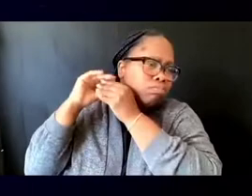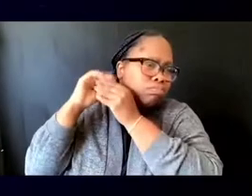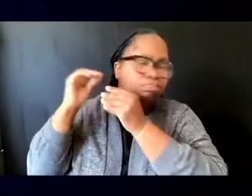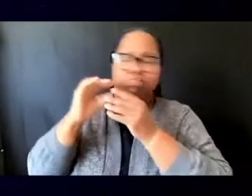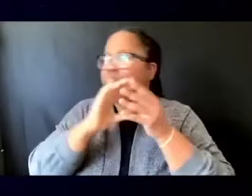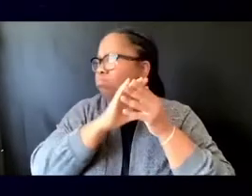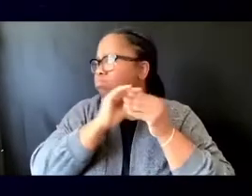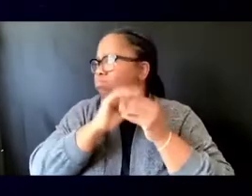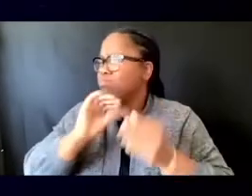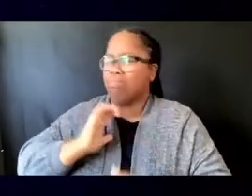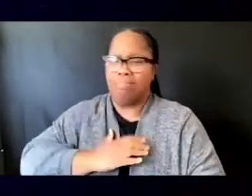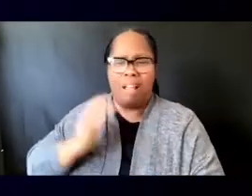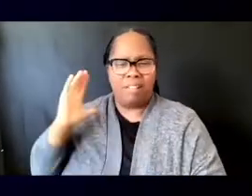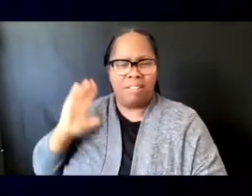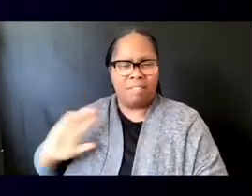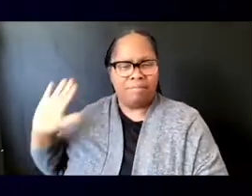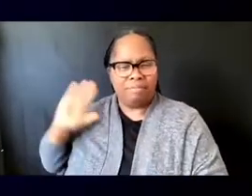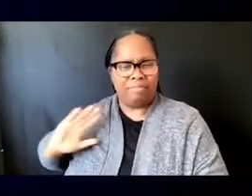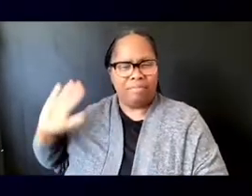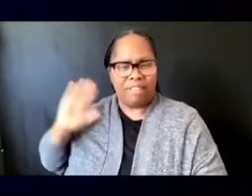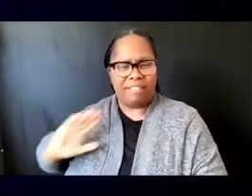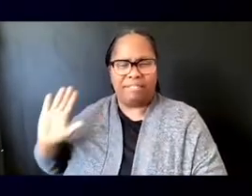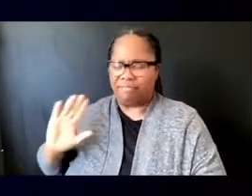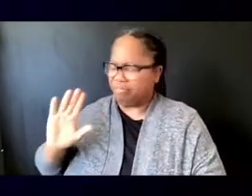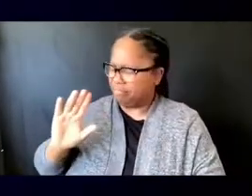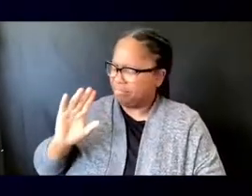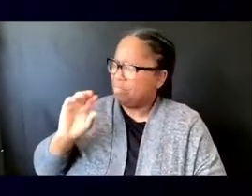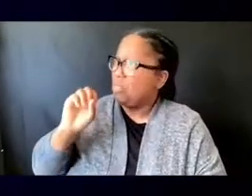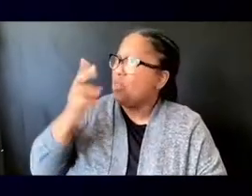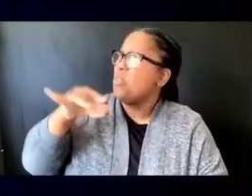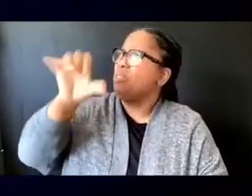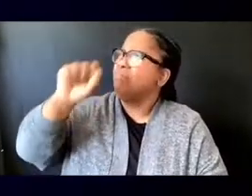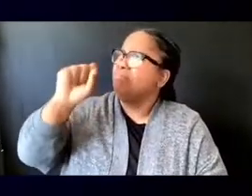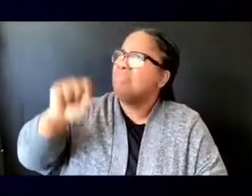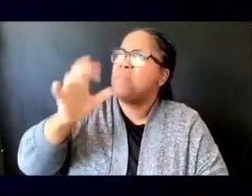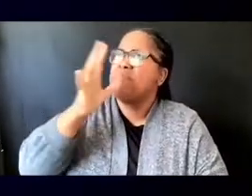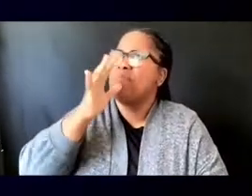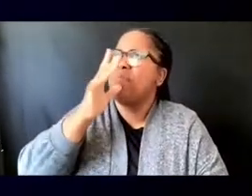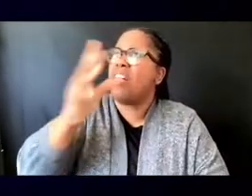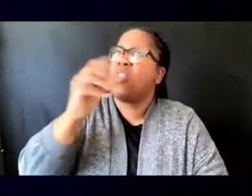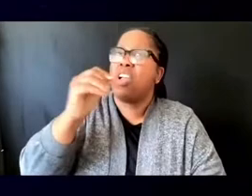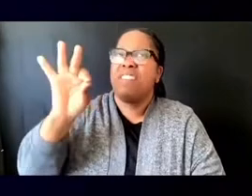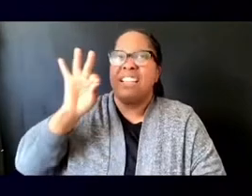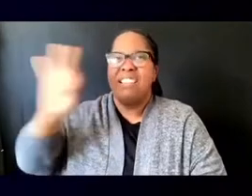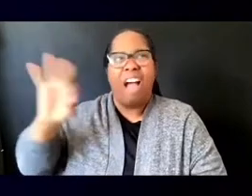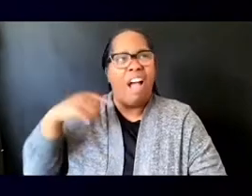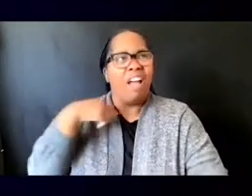(speaking in foreign language) Mother of nine, we call on you.